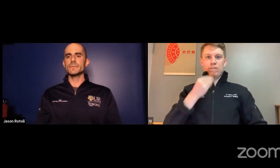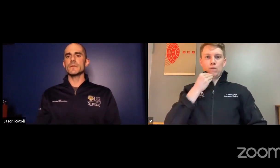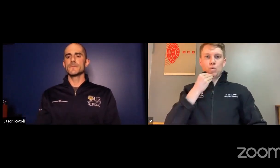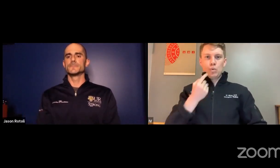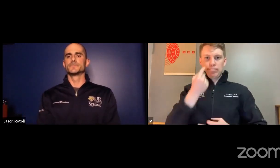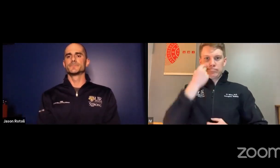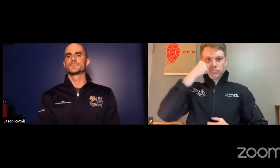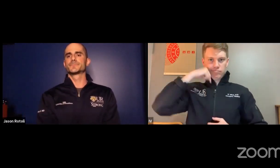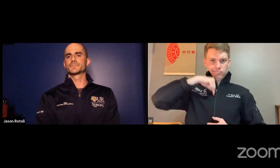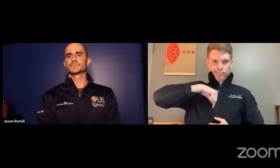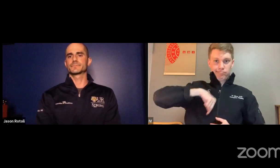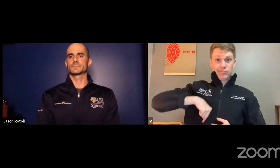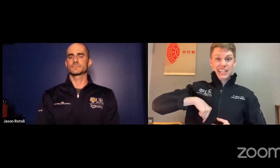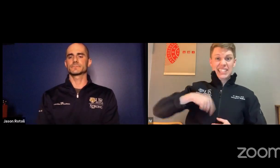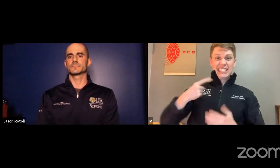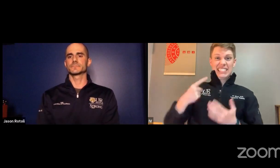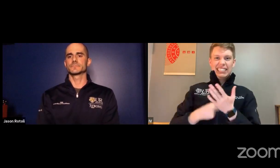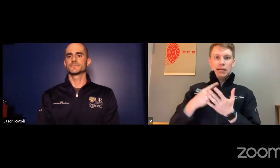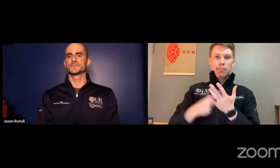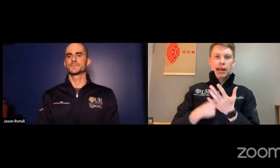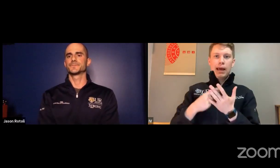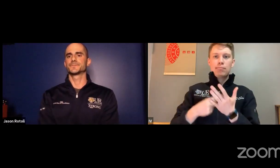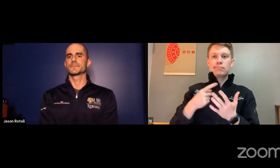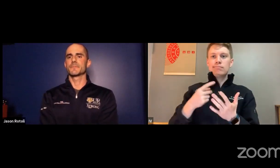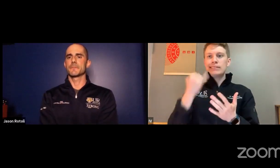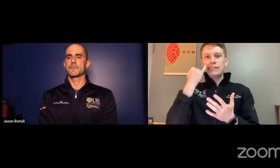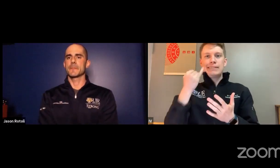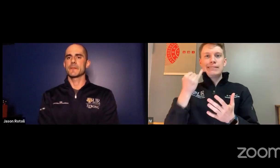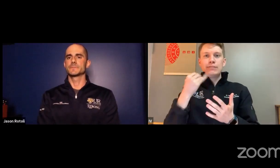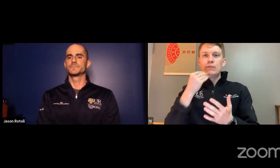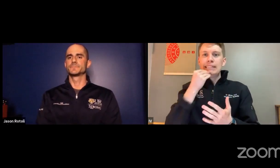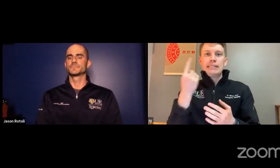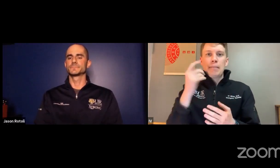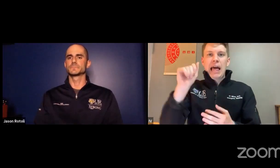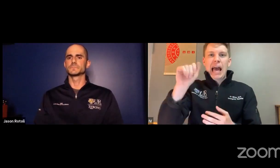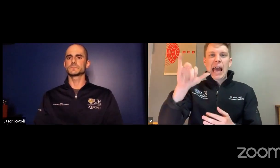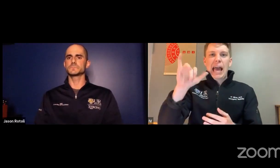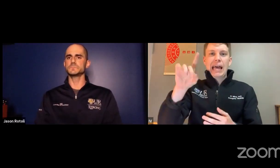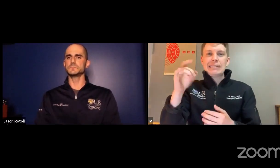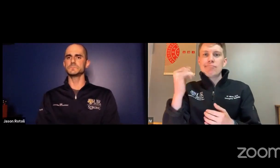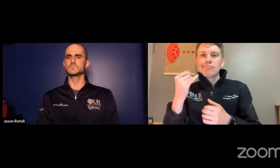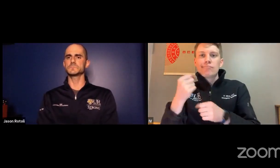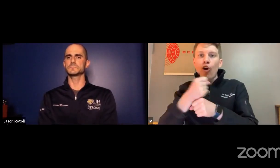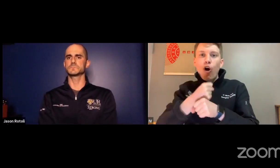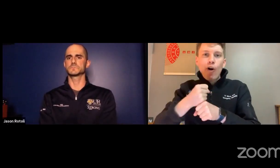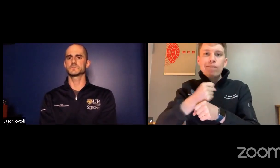Heartburn? That word is a misnomer. It's misnamed. Your heart is not on fire.